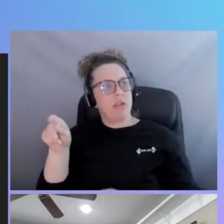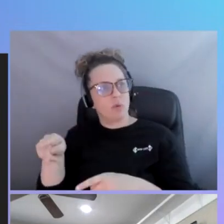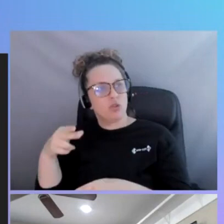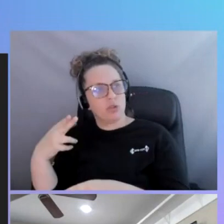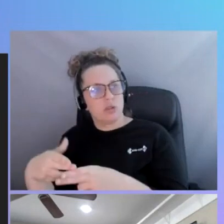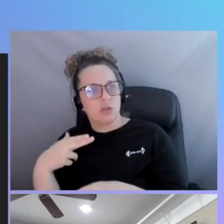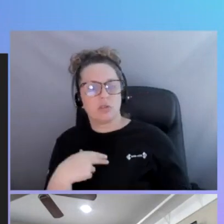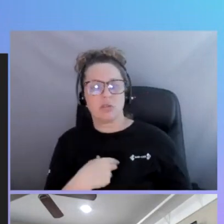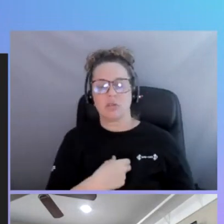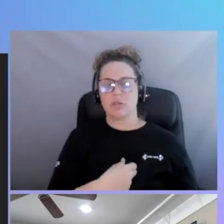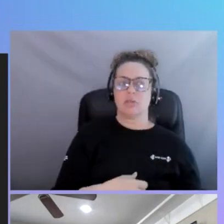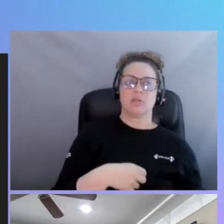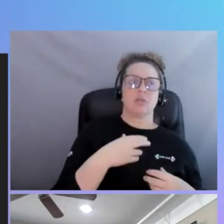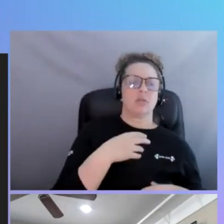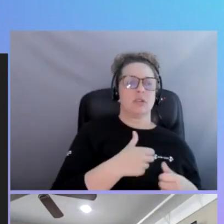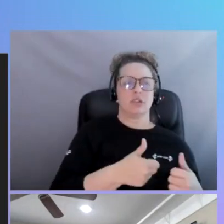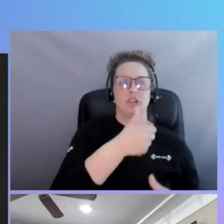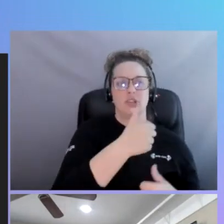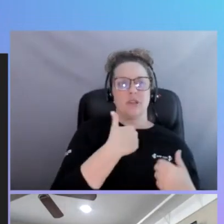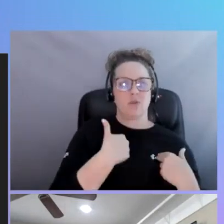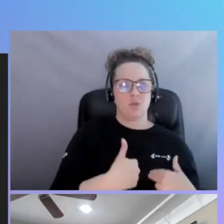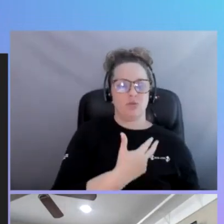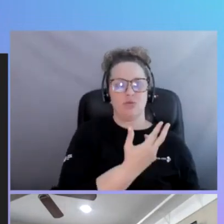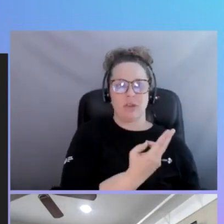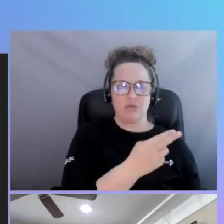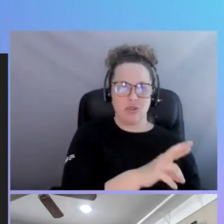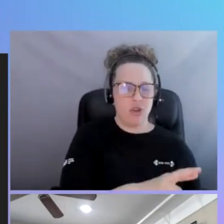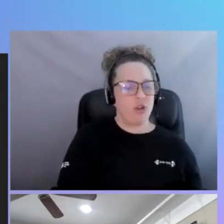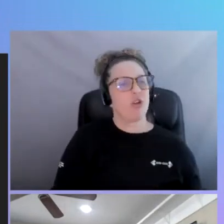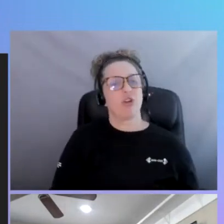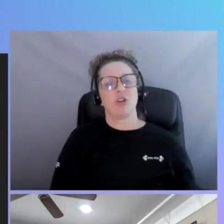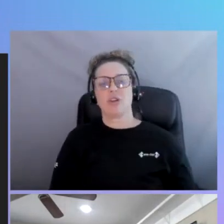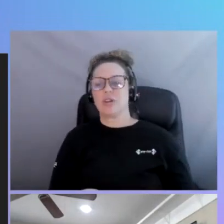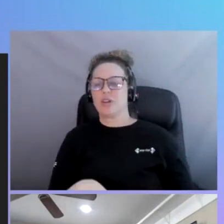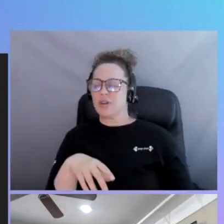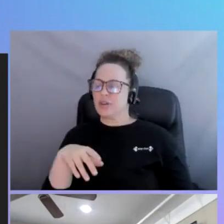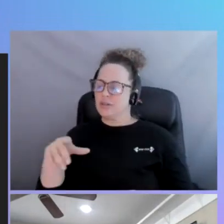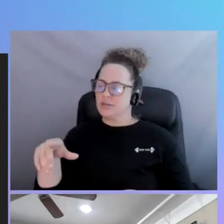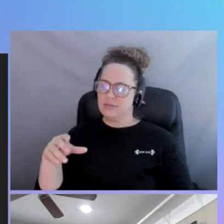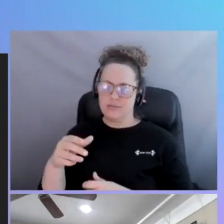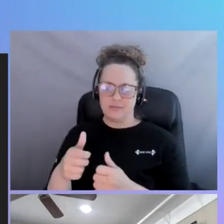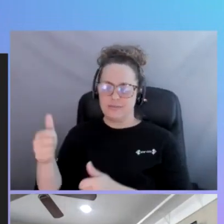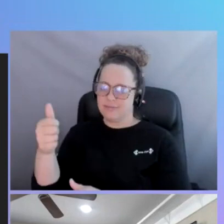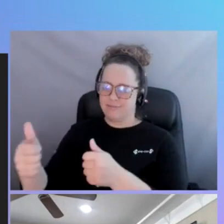chief human resource is that person or CEO? Is this the chief of staff? You need to know all those people and you need to